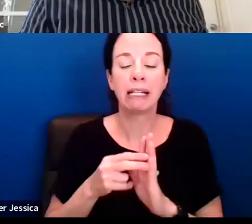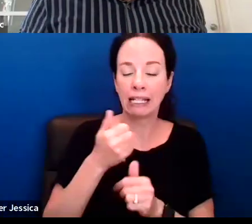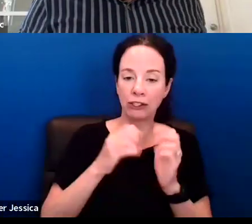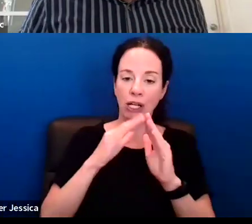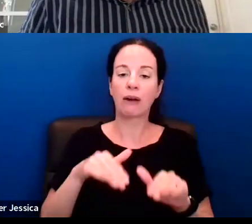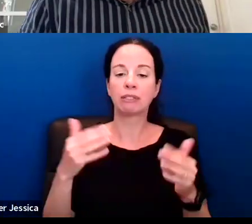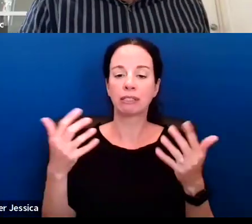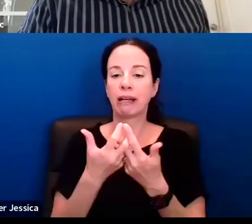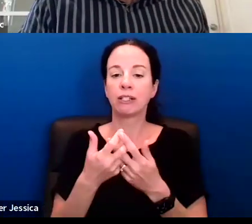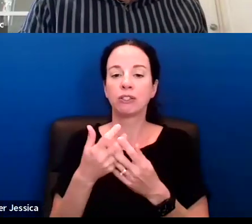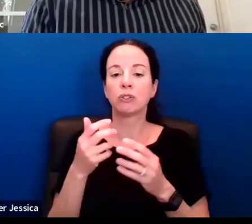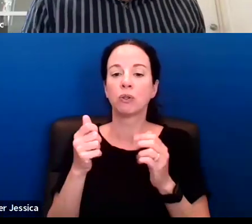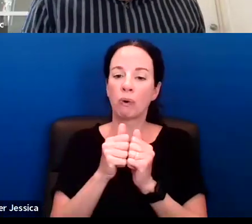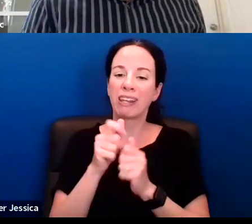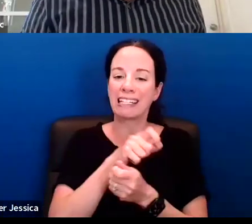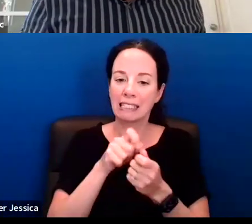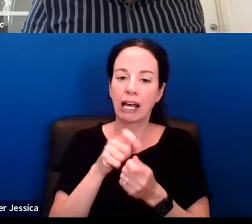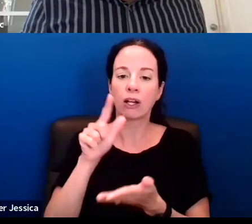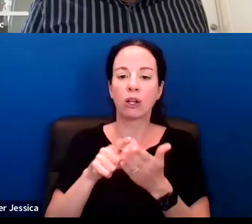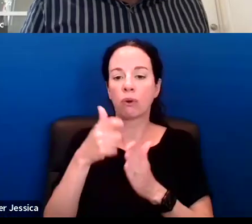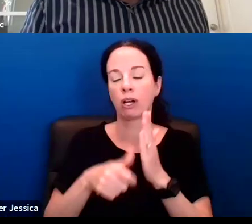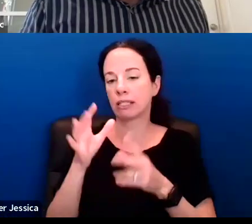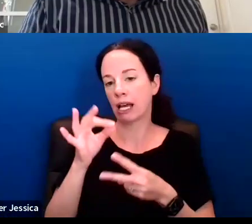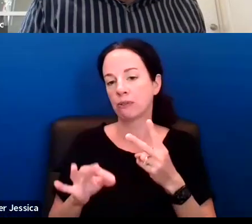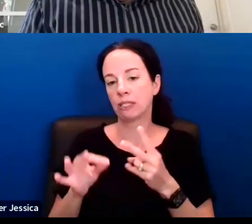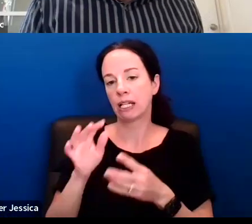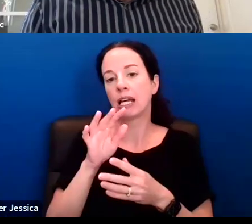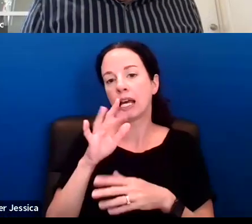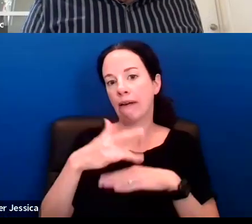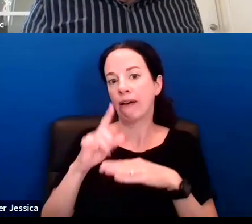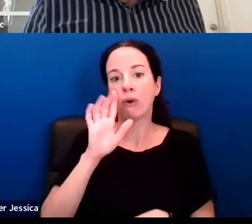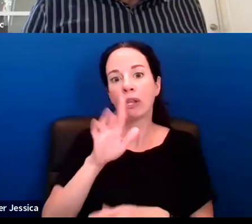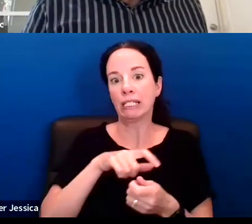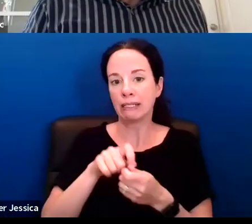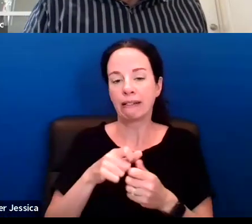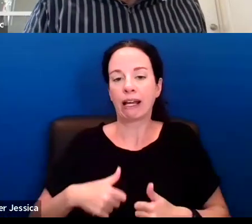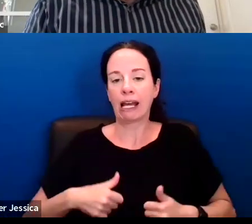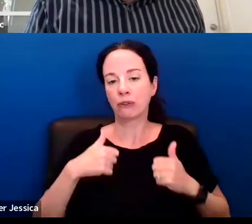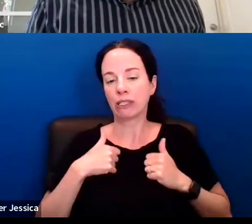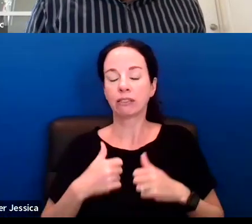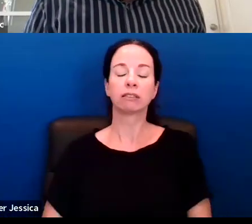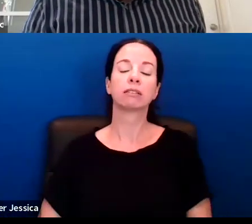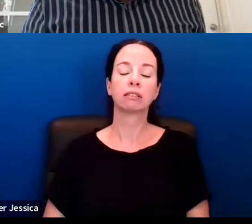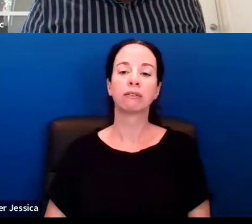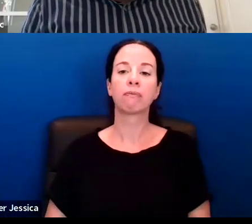exact low-cost options available at their specific home address. And this is also including, going